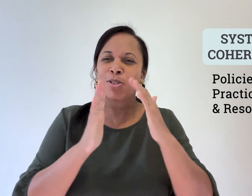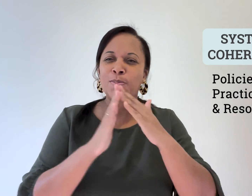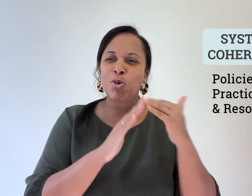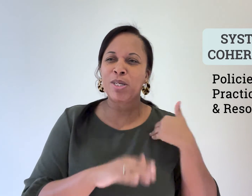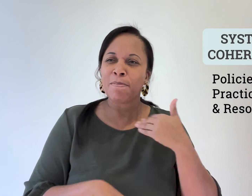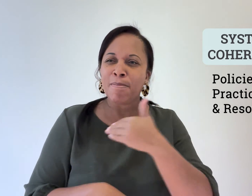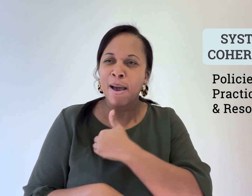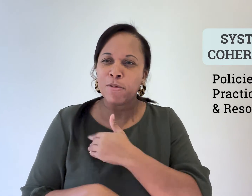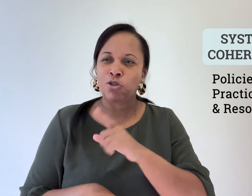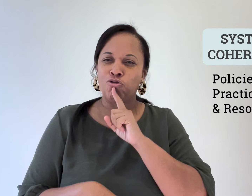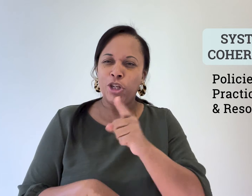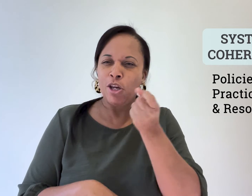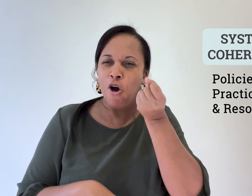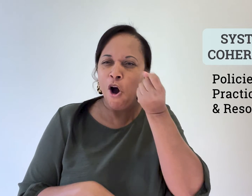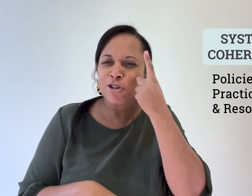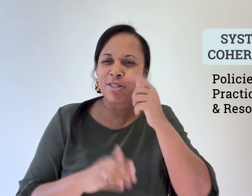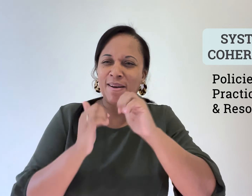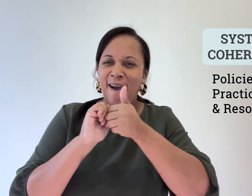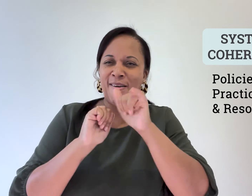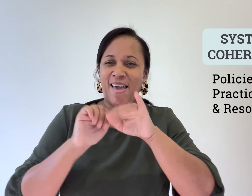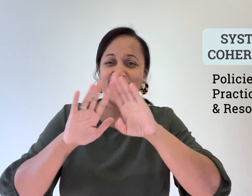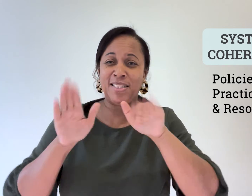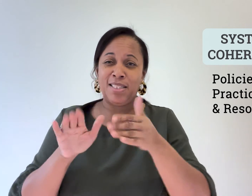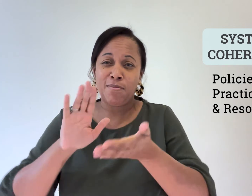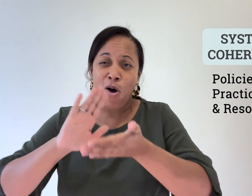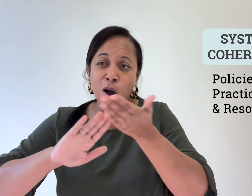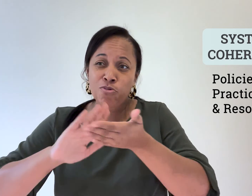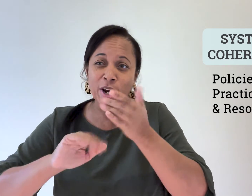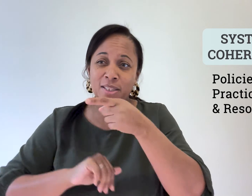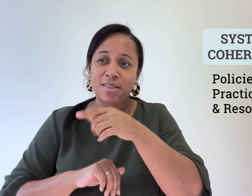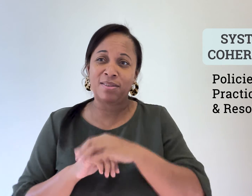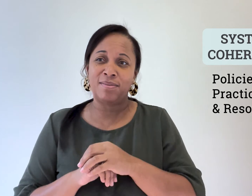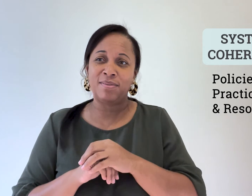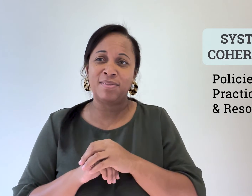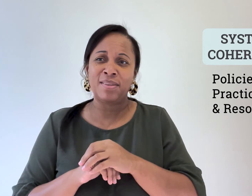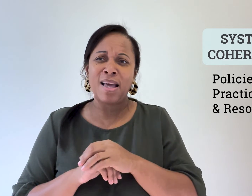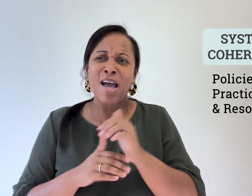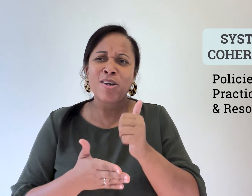helps community members truly understand how the system operates.